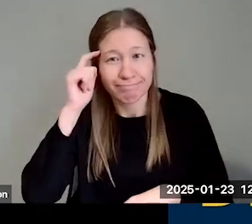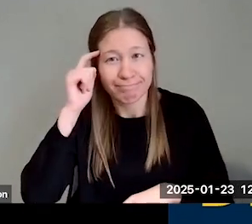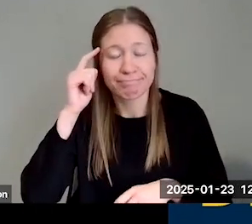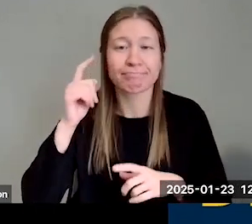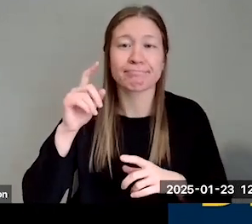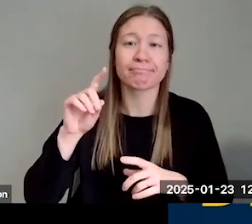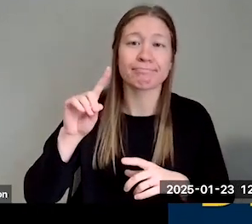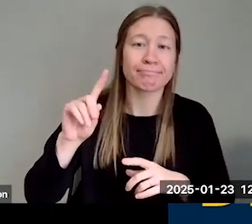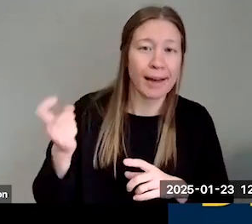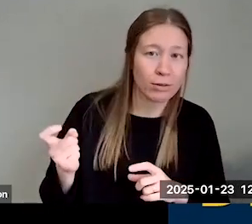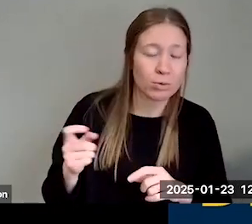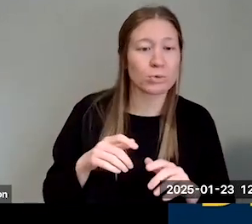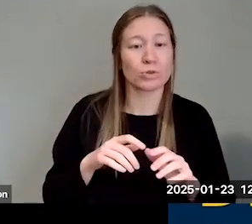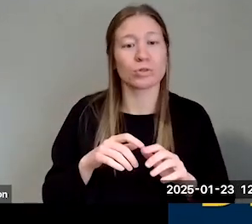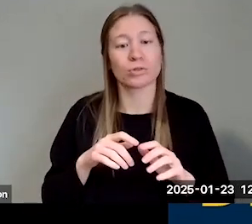perhaps individuals who have